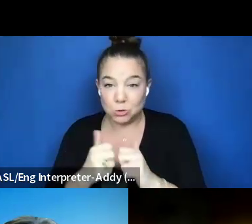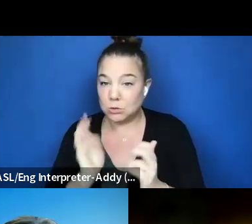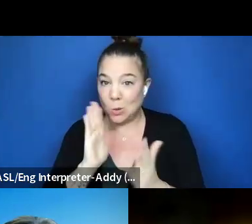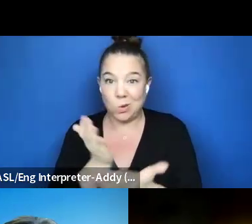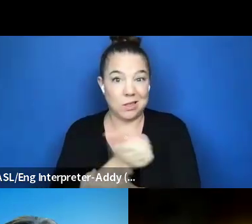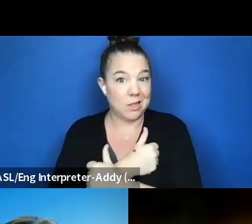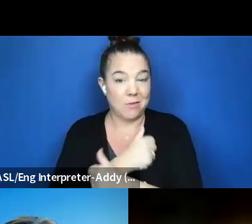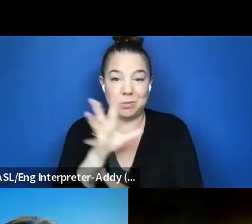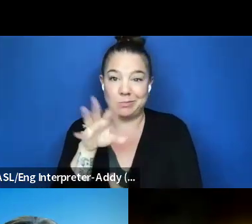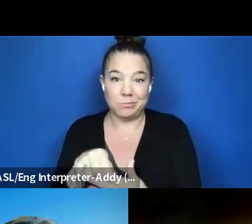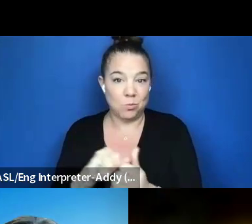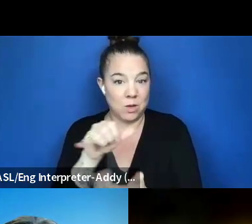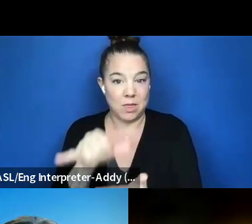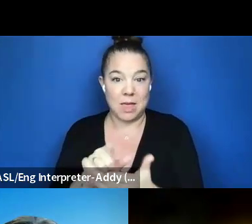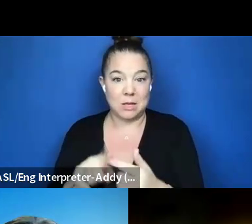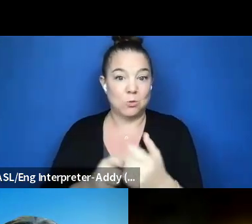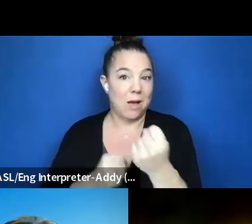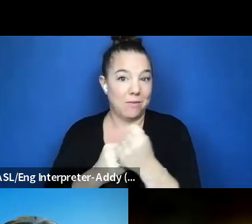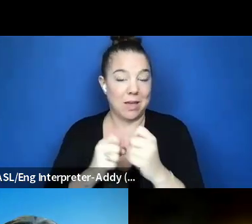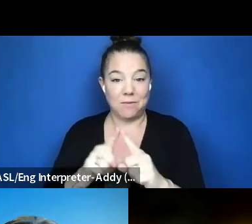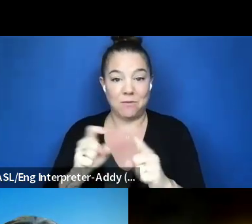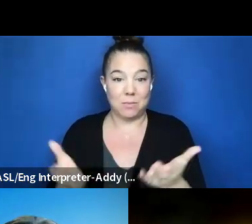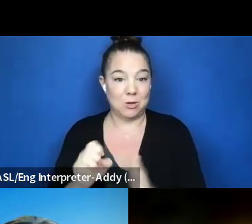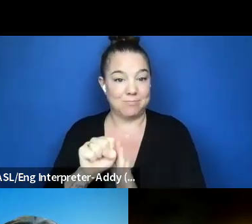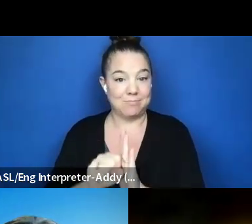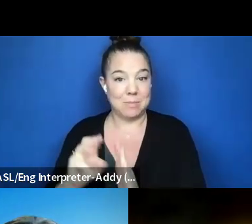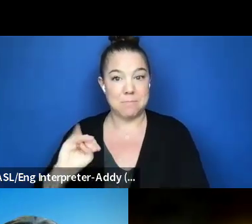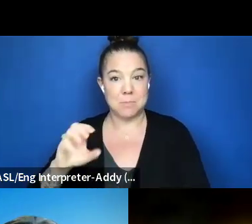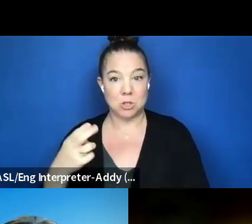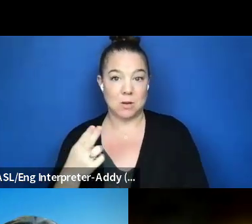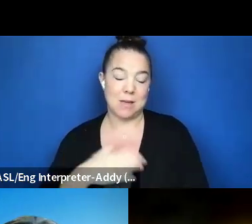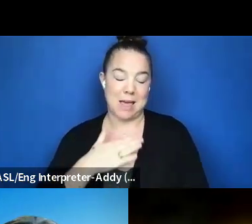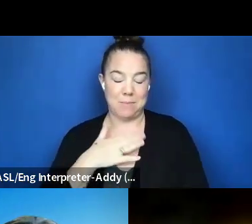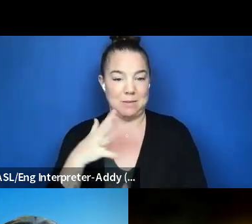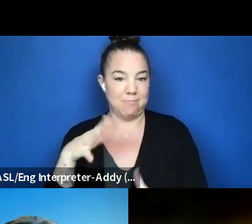Lauren Baker: to advocate, for from Michigan to help out, so I'm glad that I'm a member of this April committee.